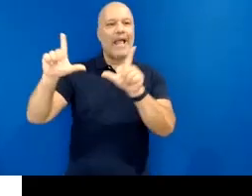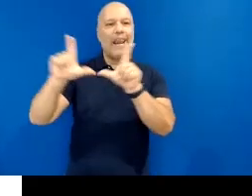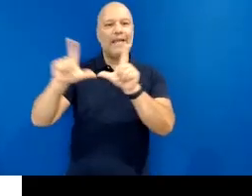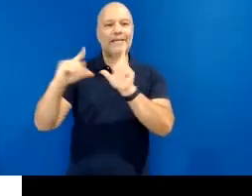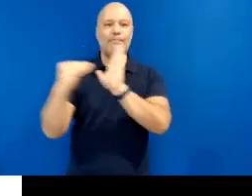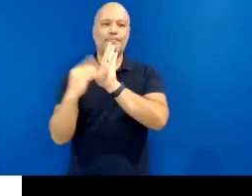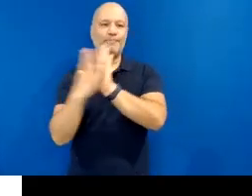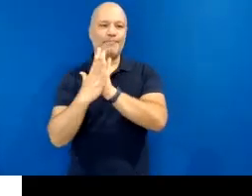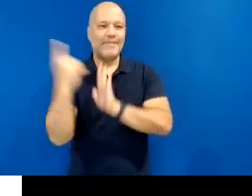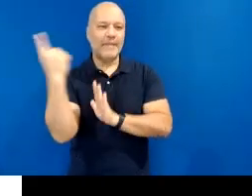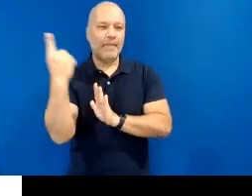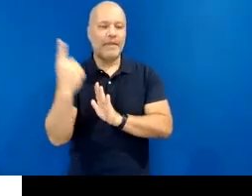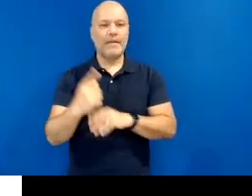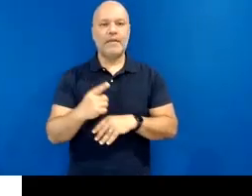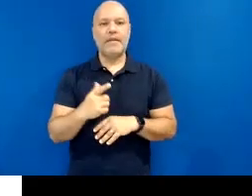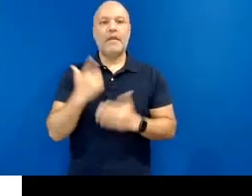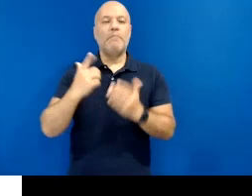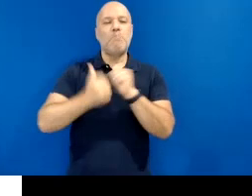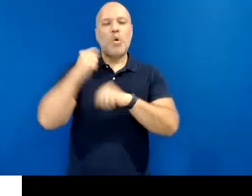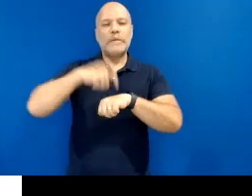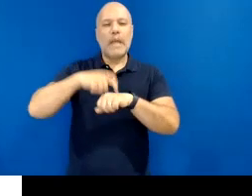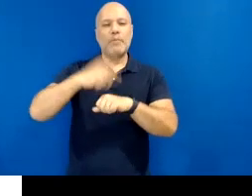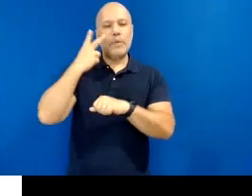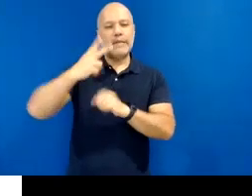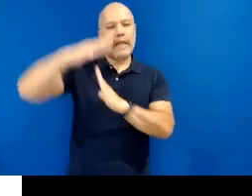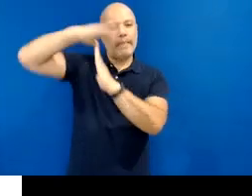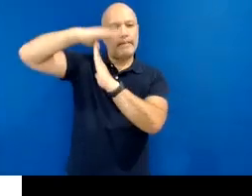Usually it's at the very top or the very bottom, and if you can just